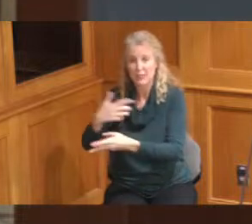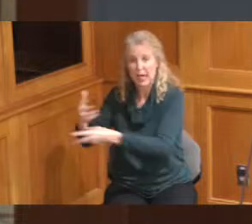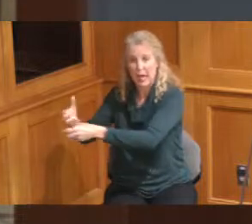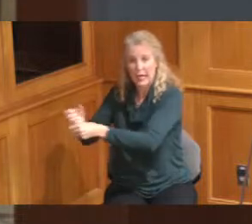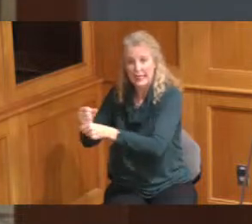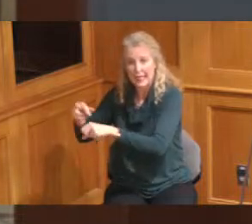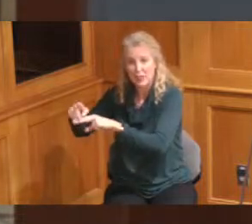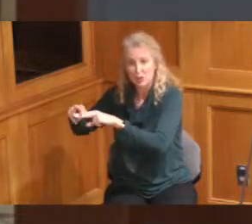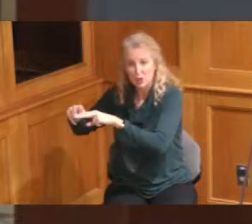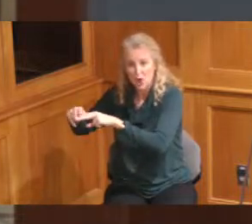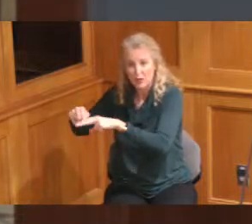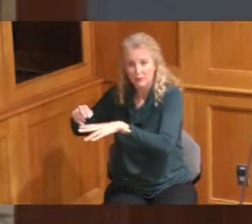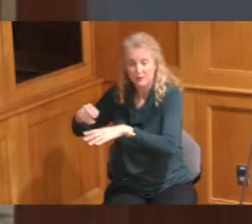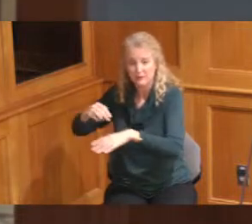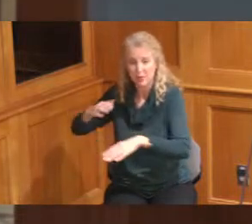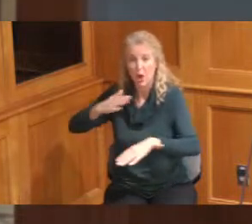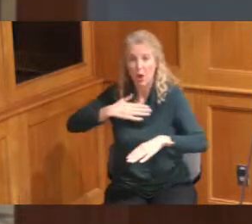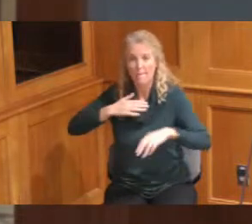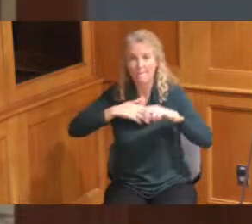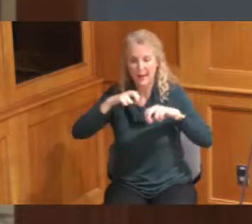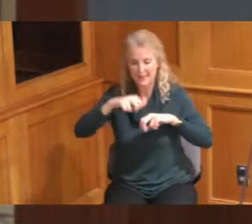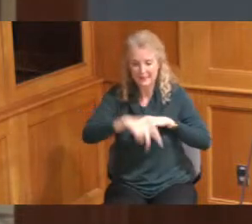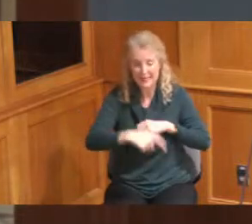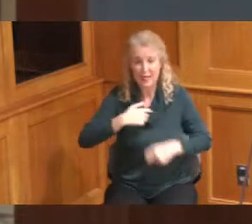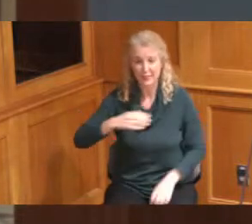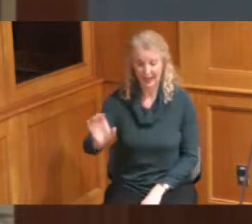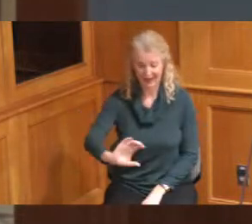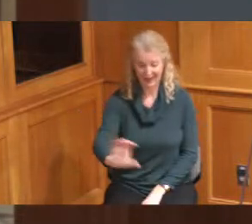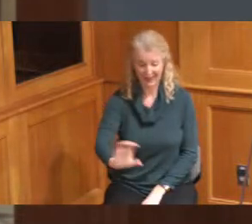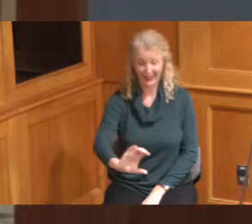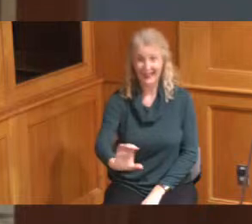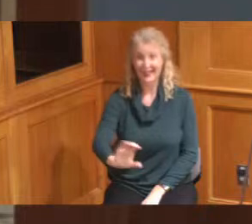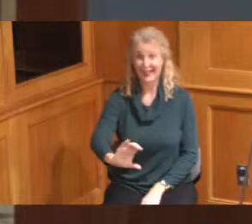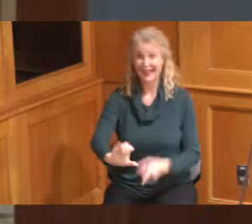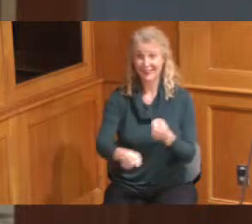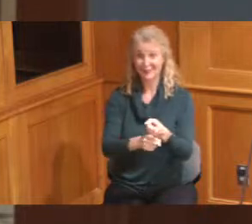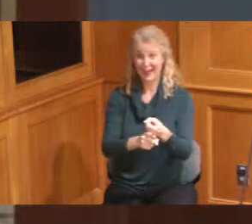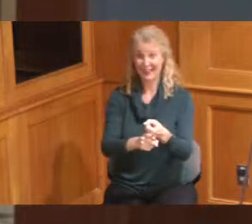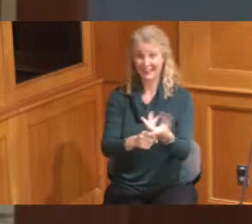it over the stairs because we don't have salt in the South you know not like the bags in my garage